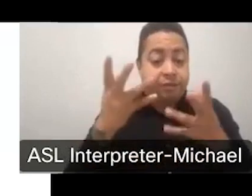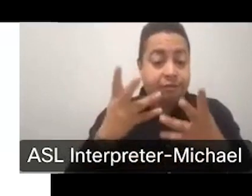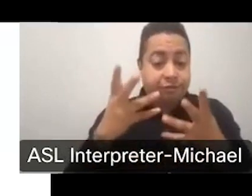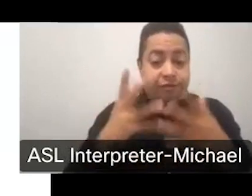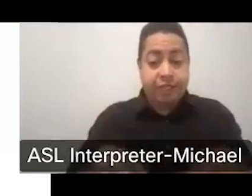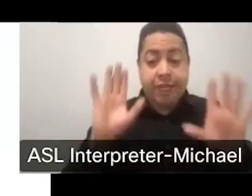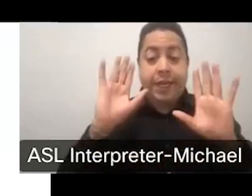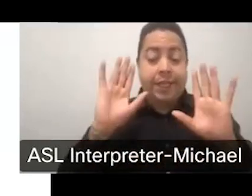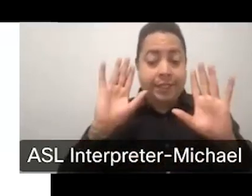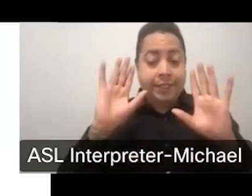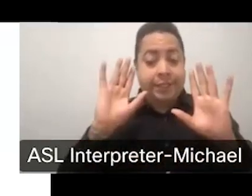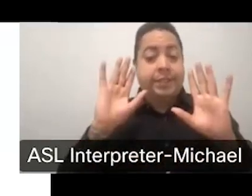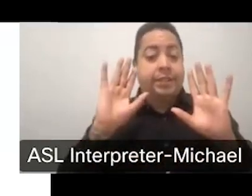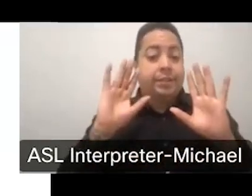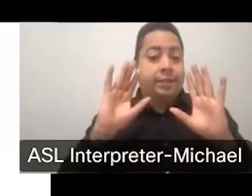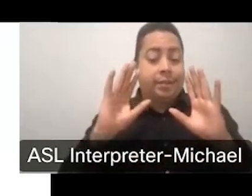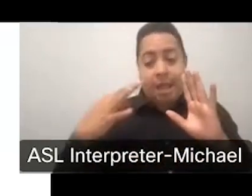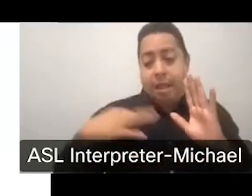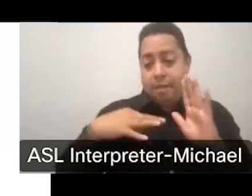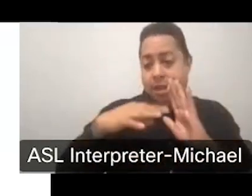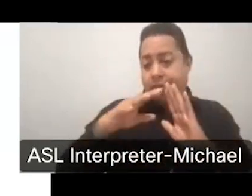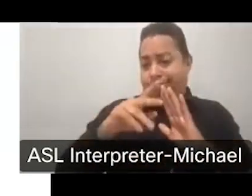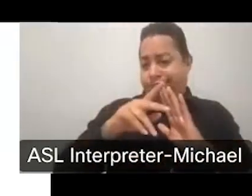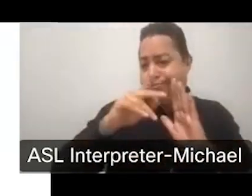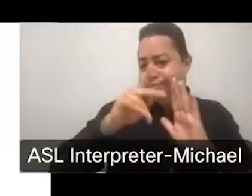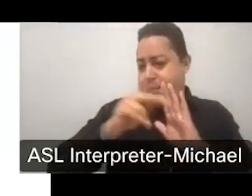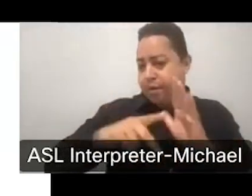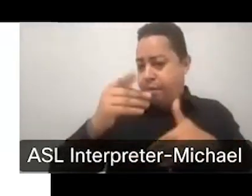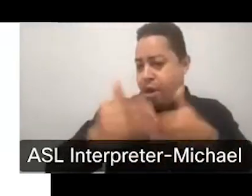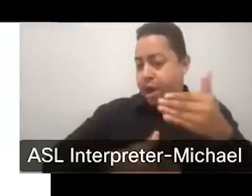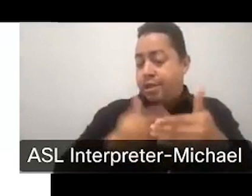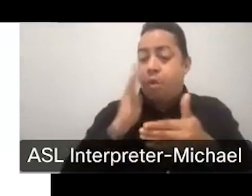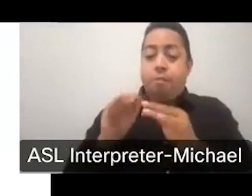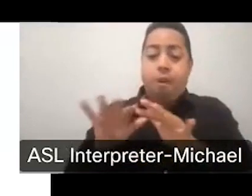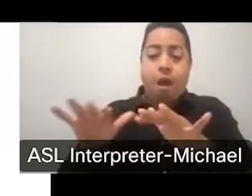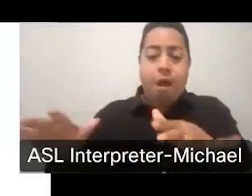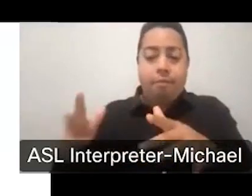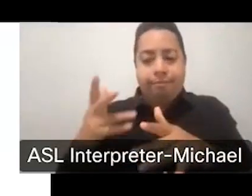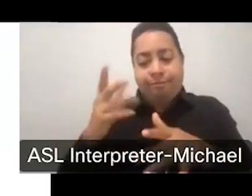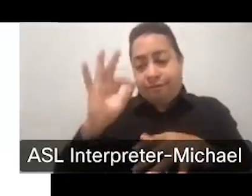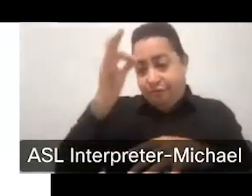shared with federal employers and select private-industry employers.